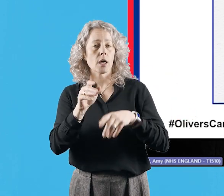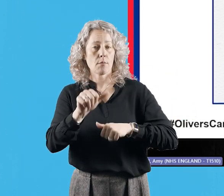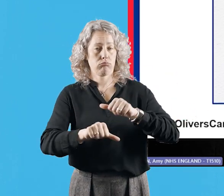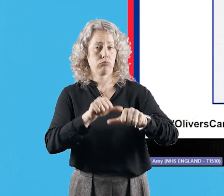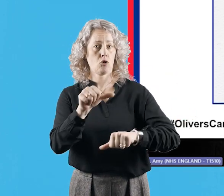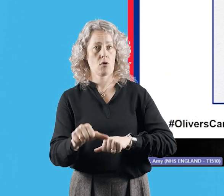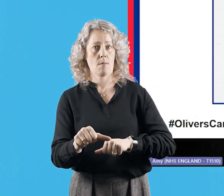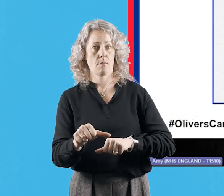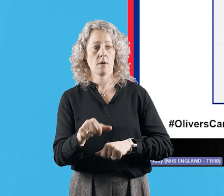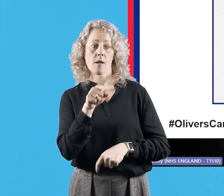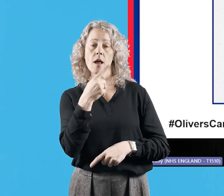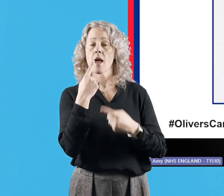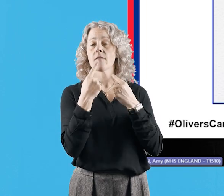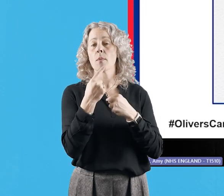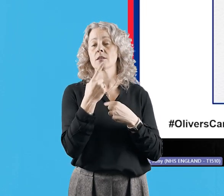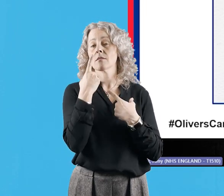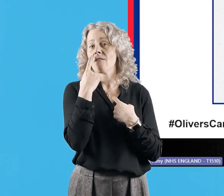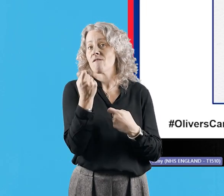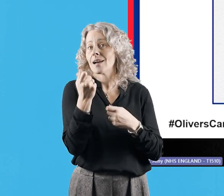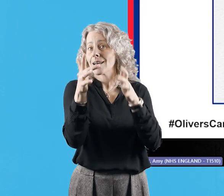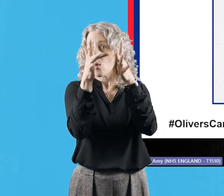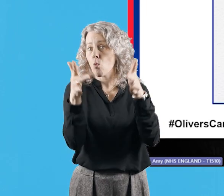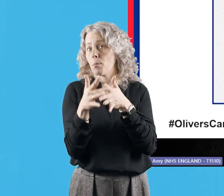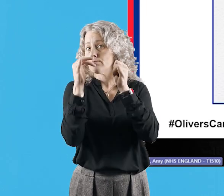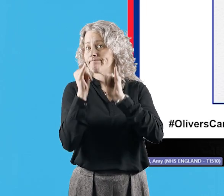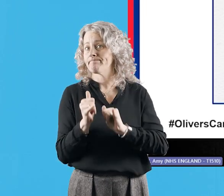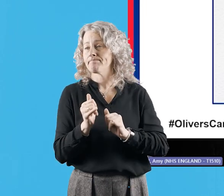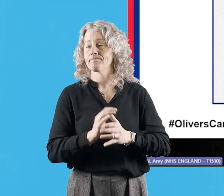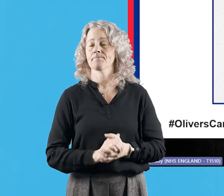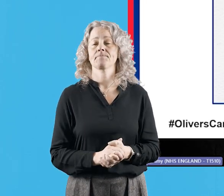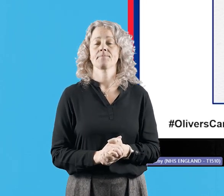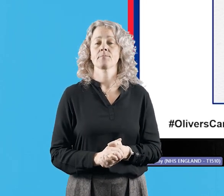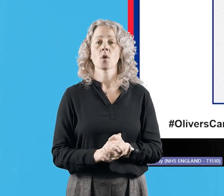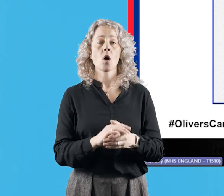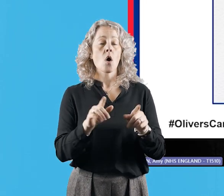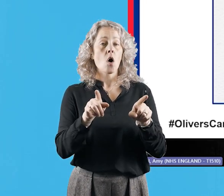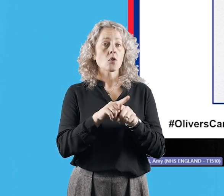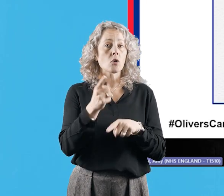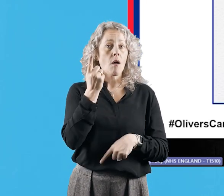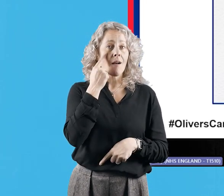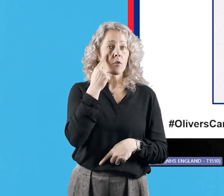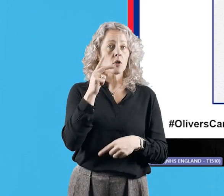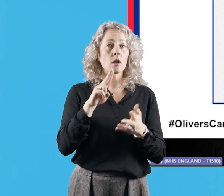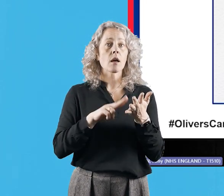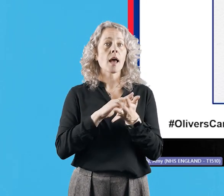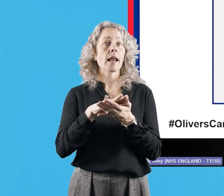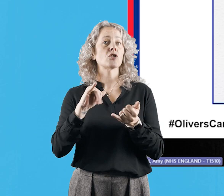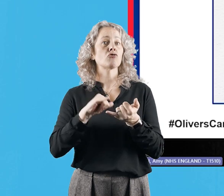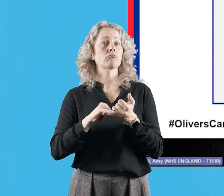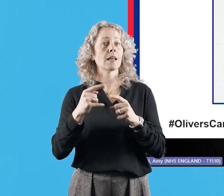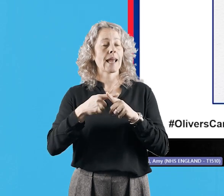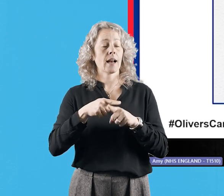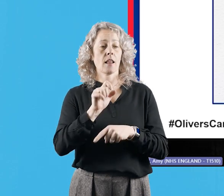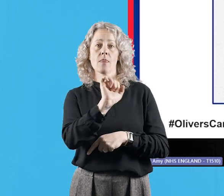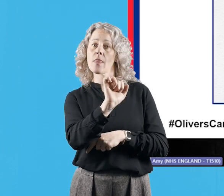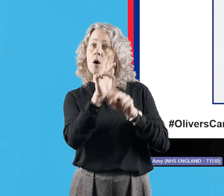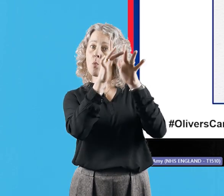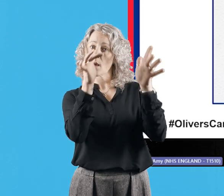training programmes and such information you can find out on our website and also if you have a look at NHS England's website